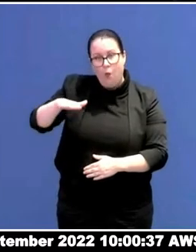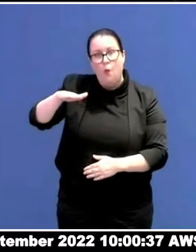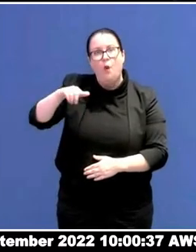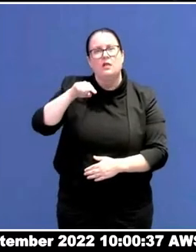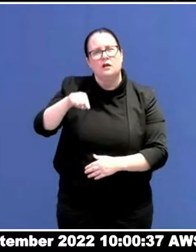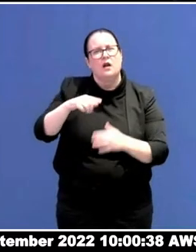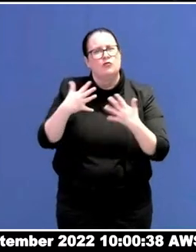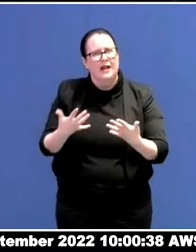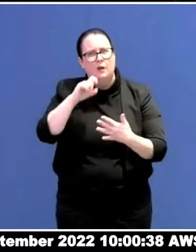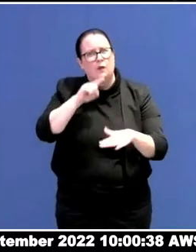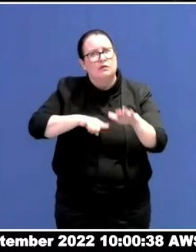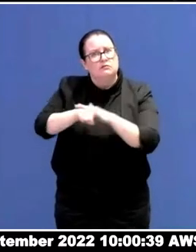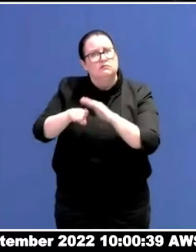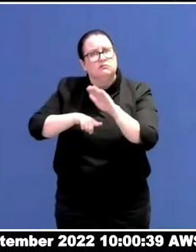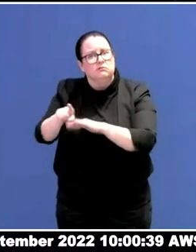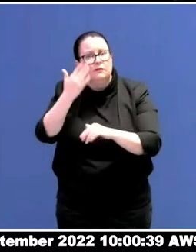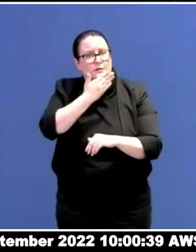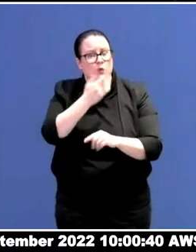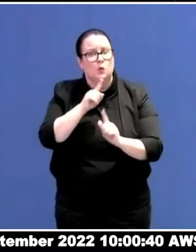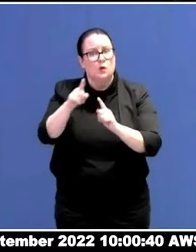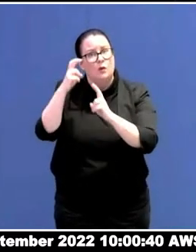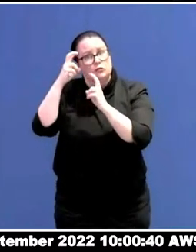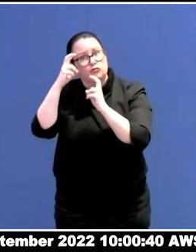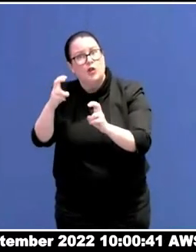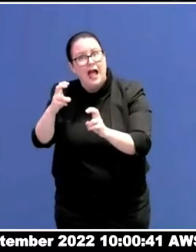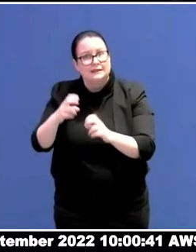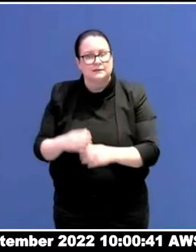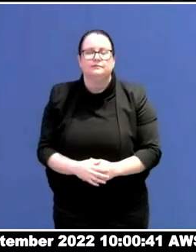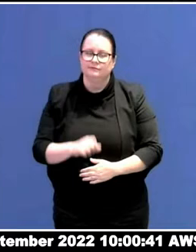on trains and travelling all over the place. Is that right? TERRY: Yes, that is very much the case.